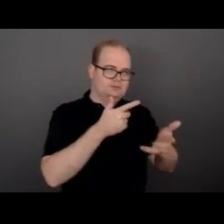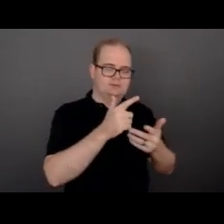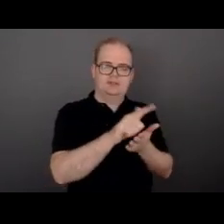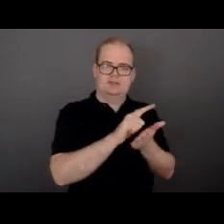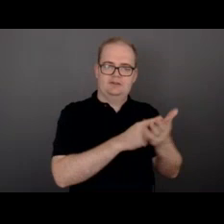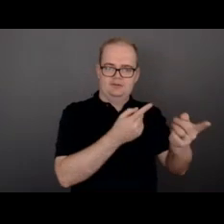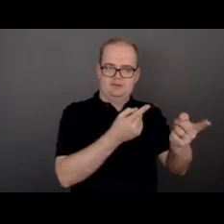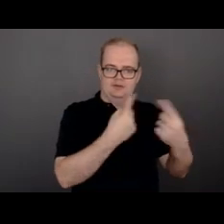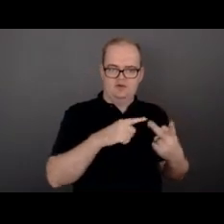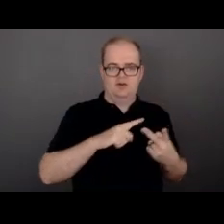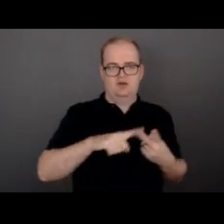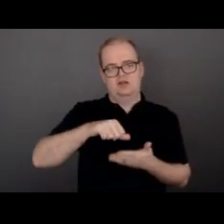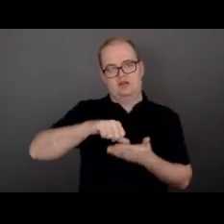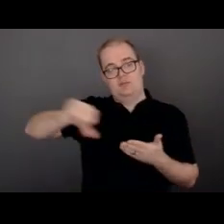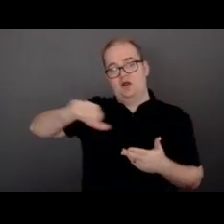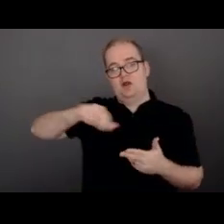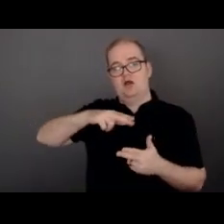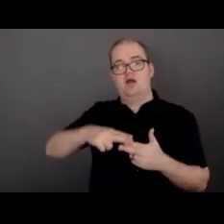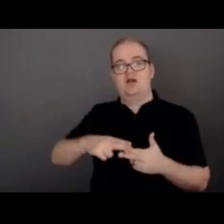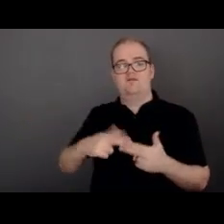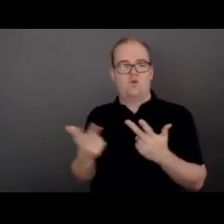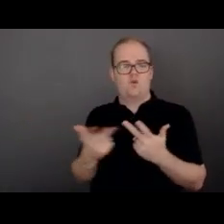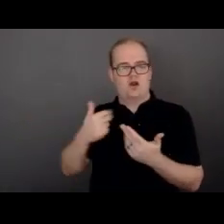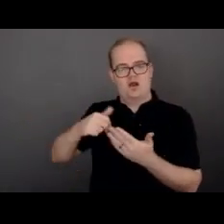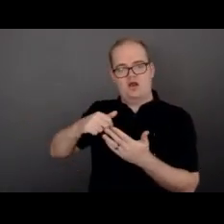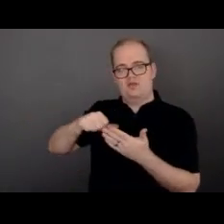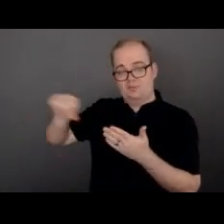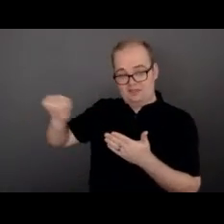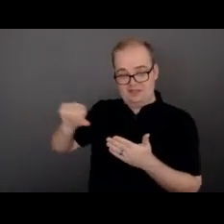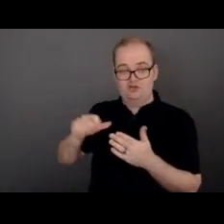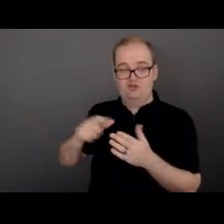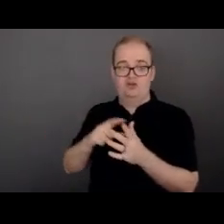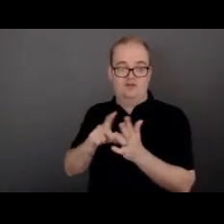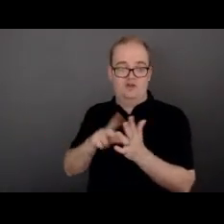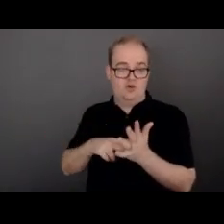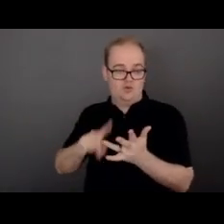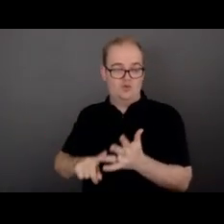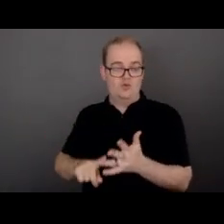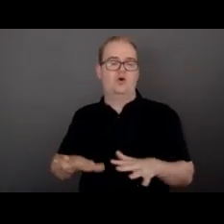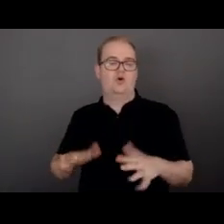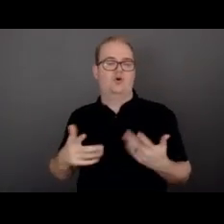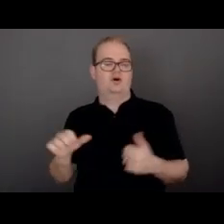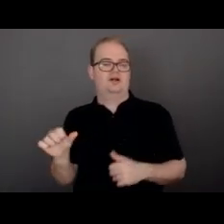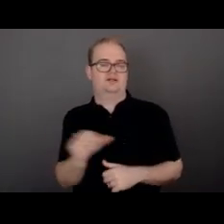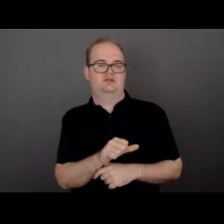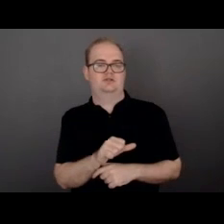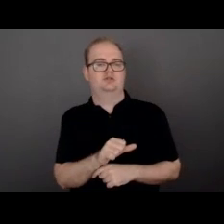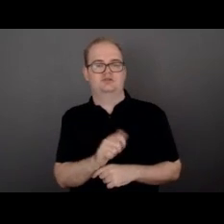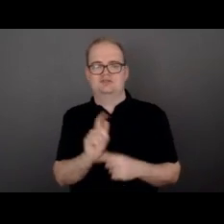cross application or should they seek to vary the DVO where they are named as the respondent